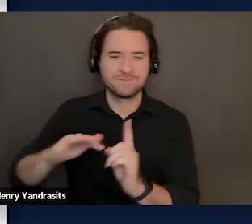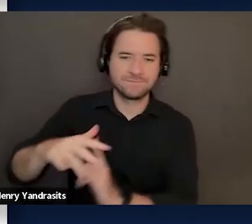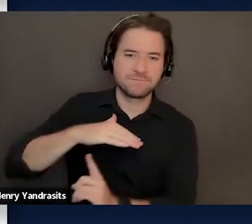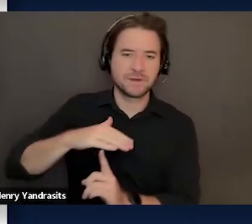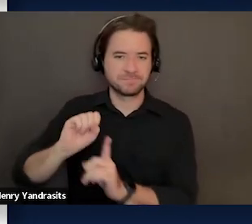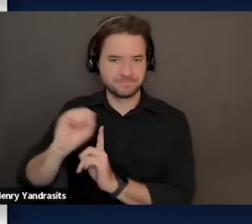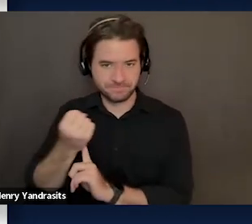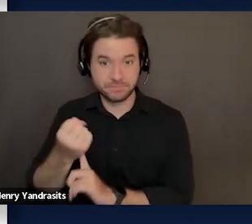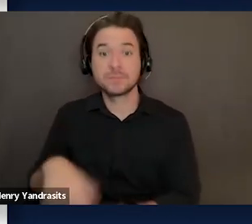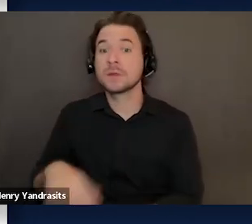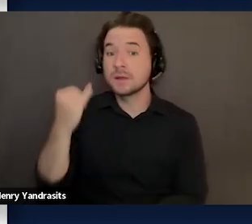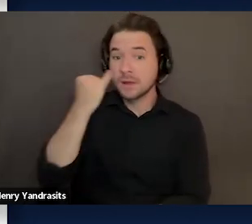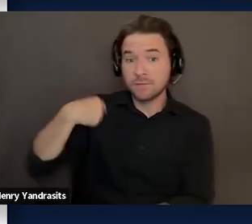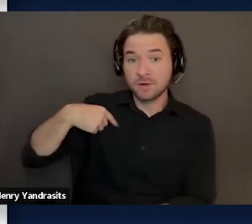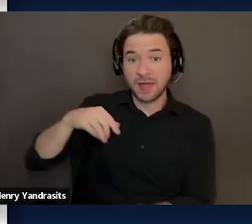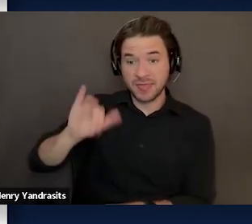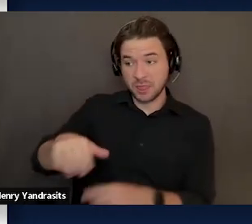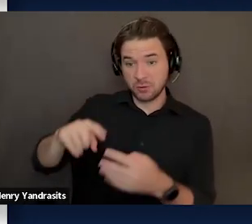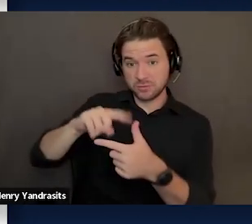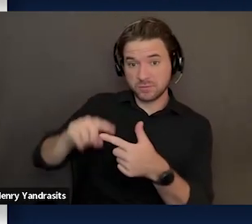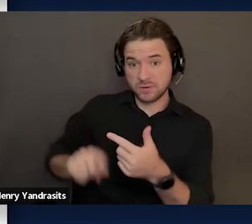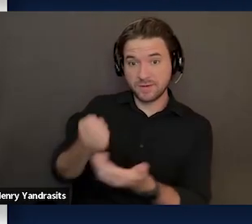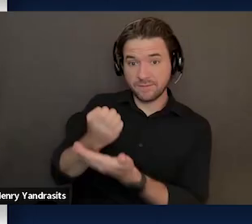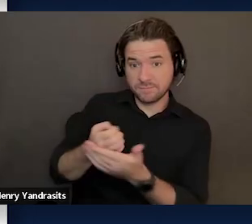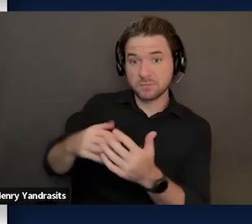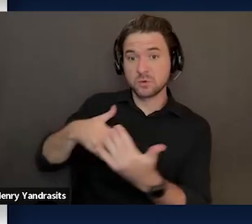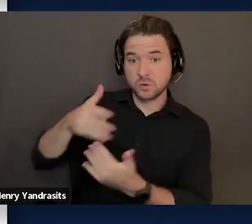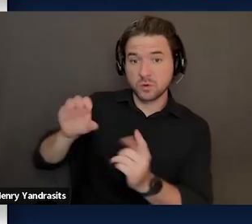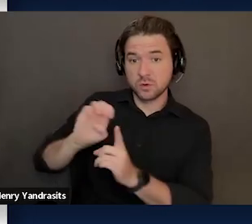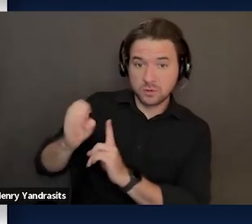In environmental conditions, and if we change those conditions, we can change the differences.